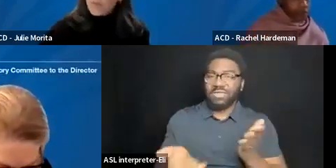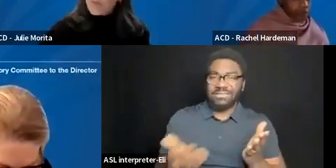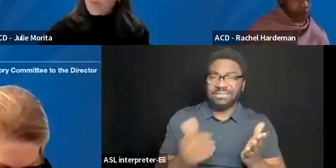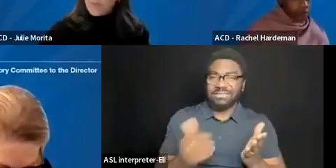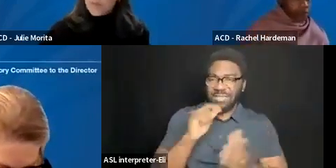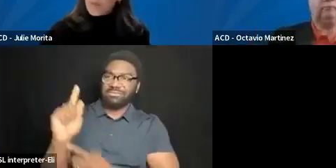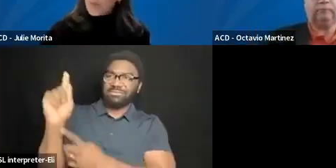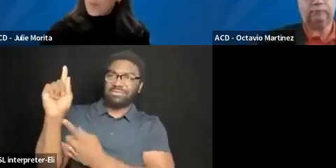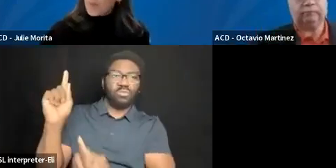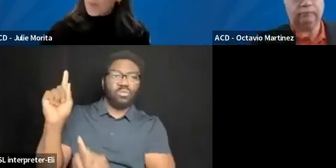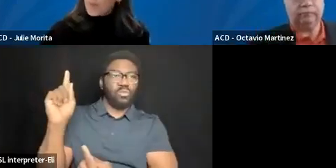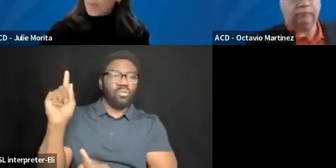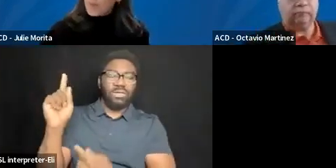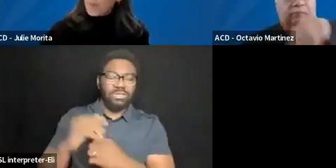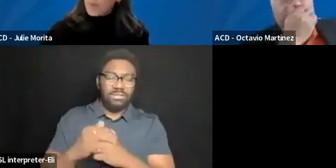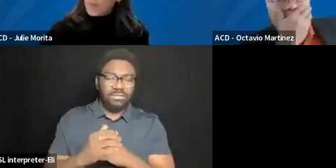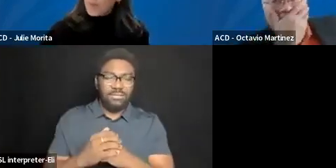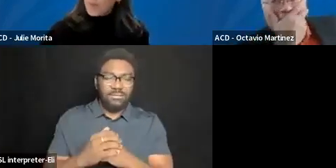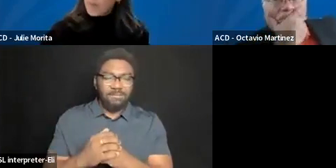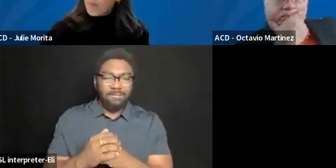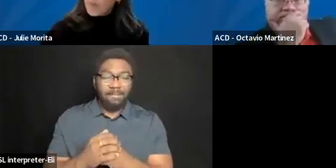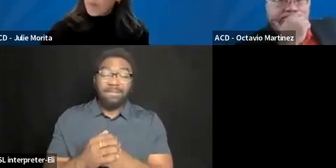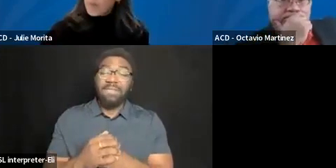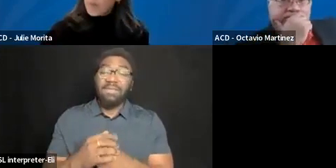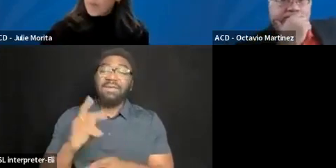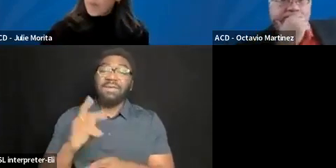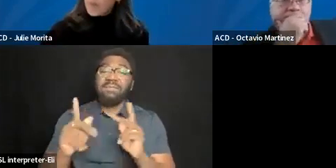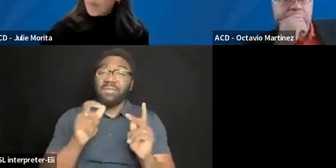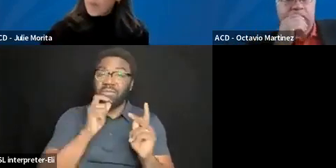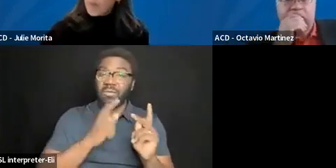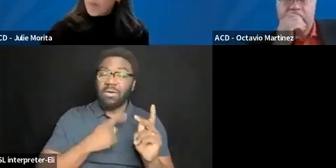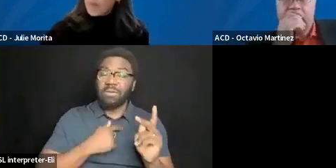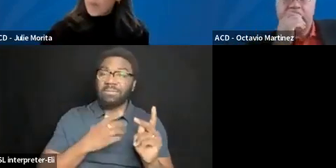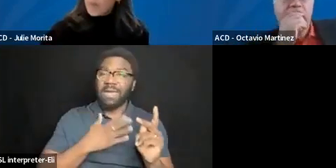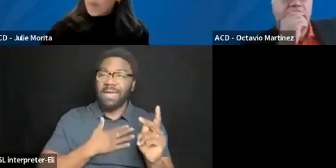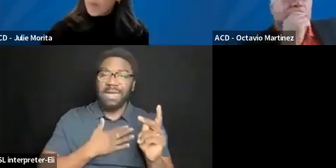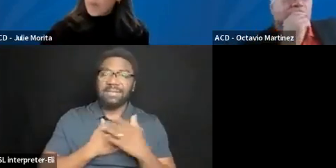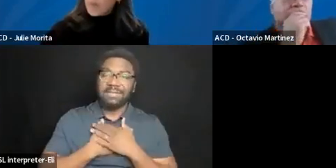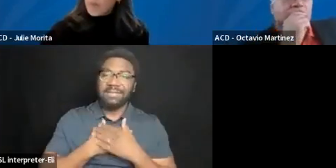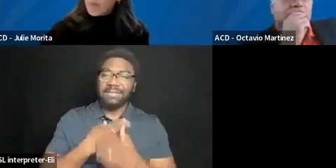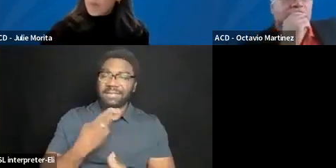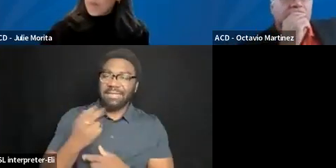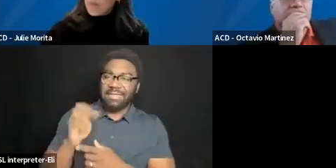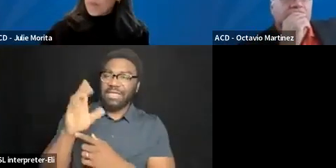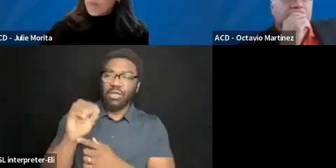who I call my unsung heroes, and just call them and say, you know, thanks for the work you did.